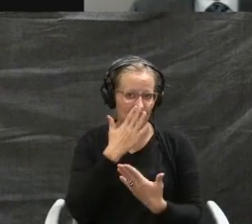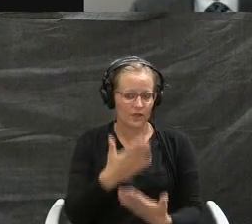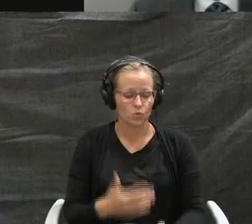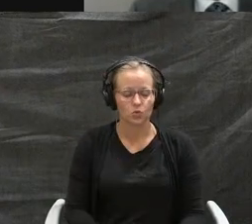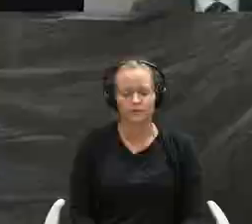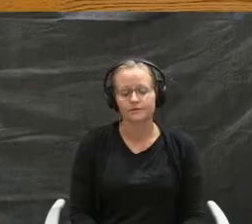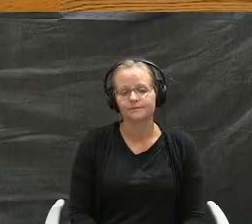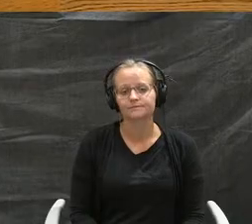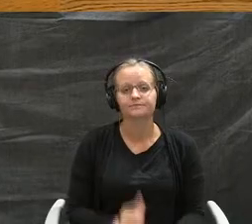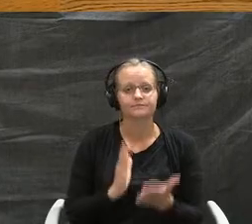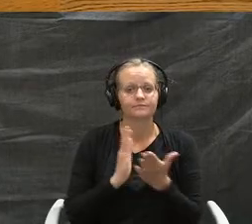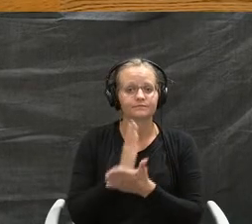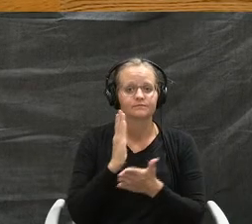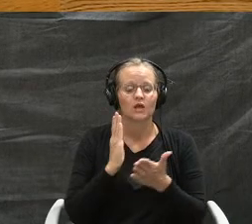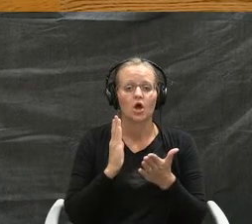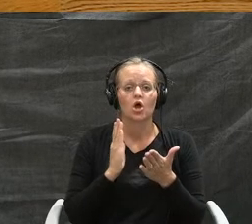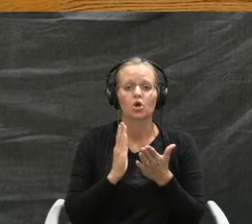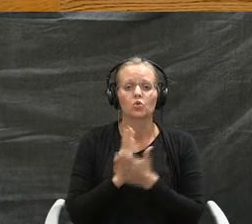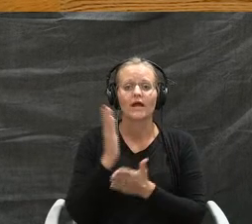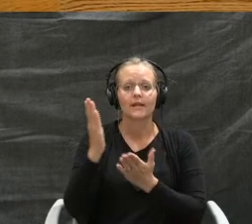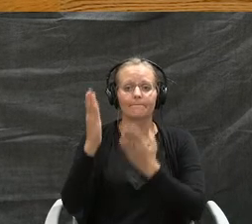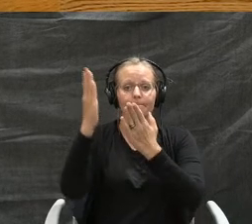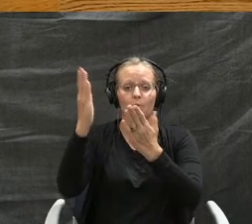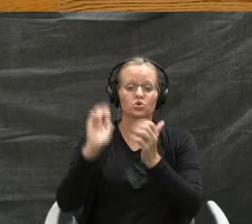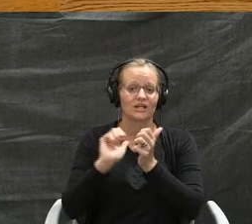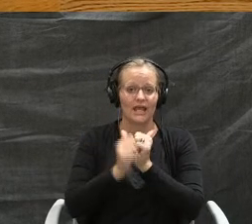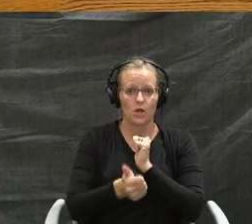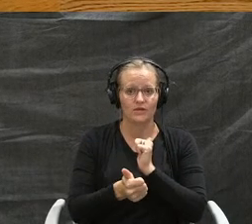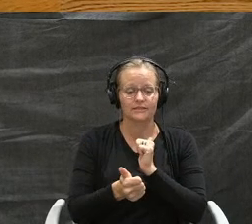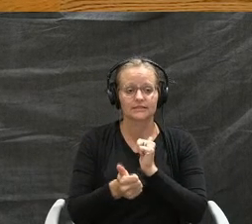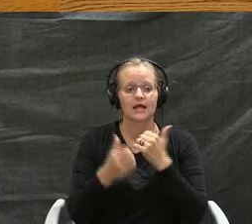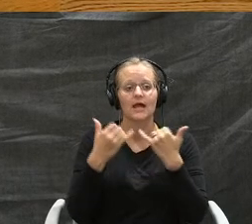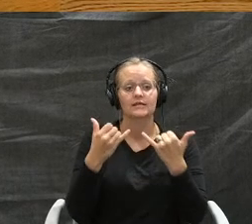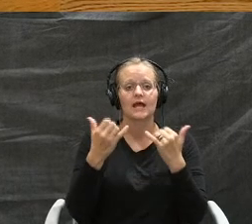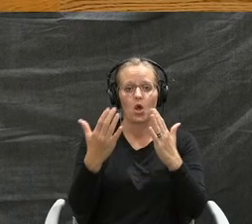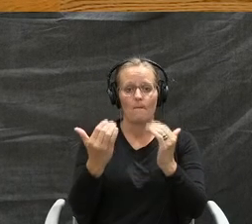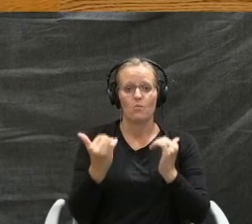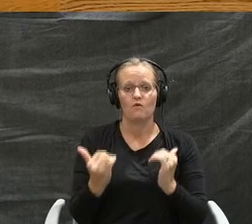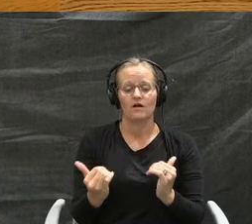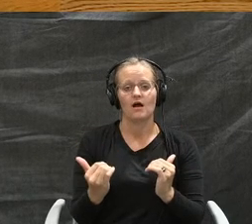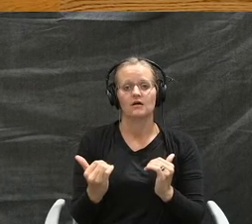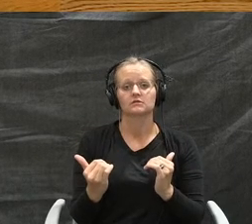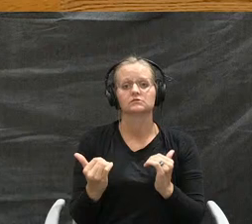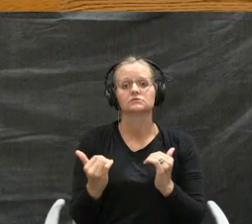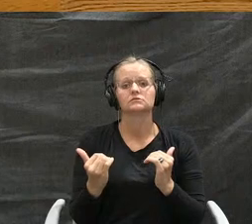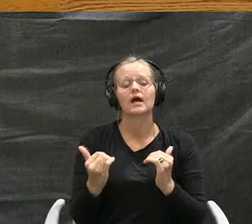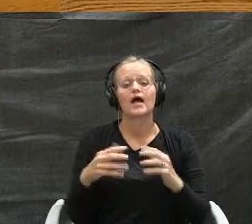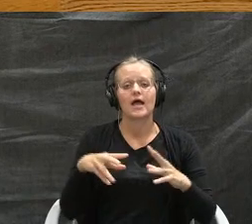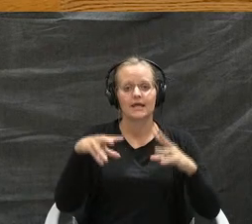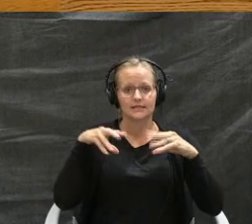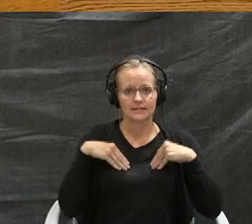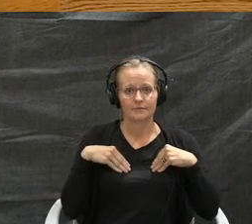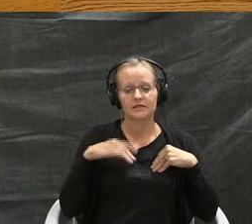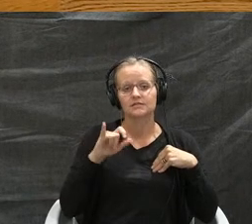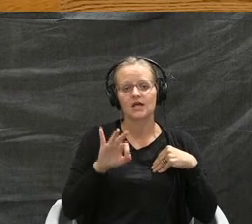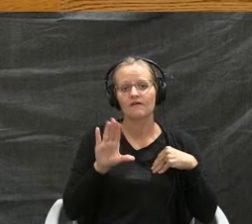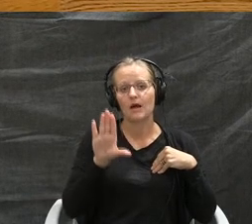Alright, motion carries. Uhm, we can move along to the acceptance of bid for colestid property demolition. Doctor Peterson, not